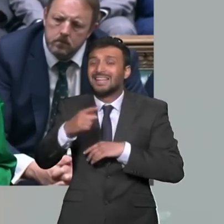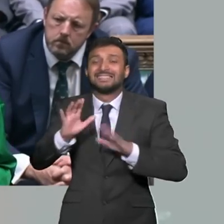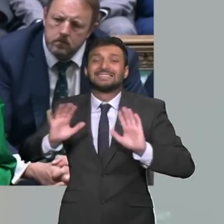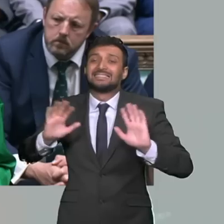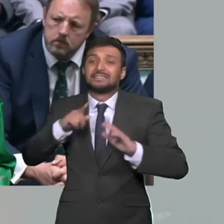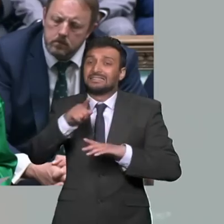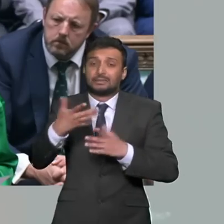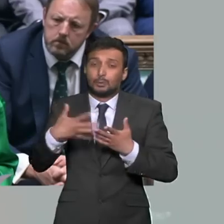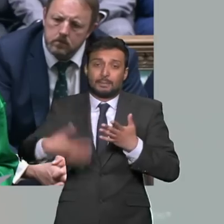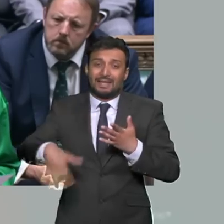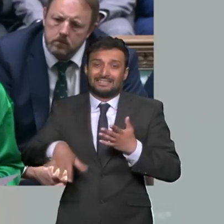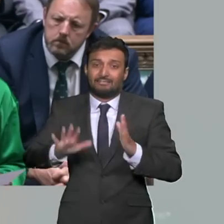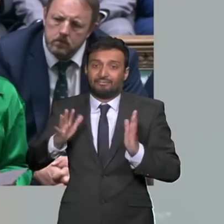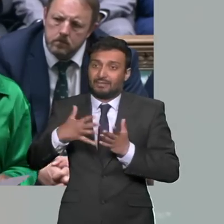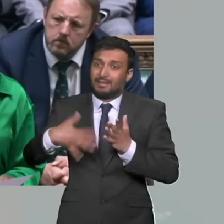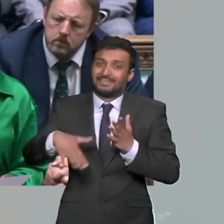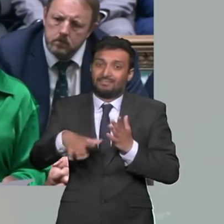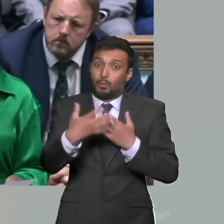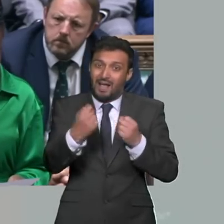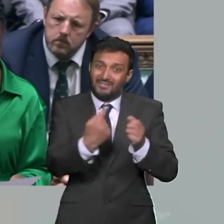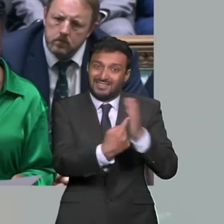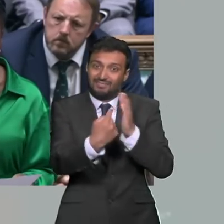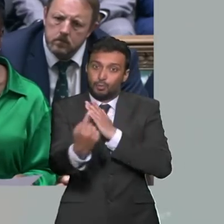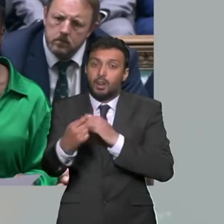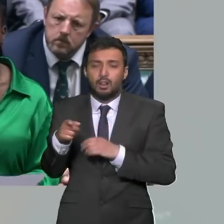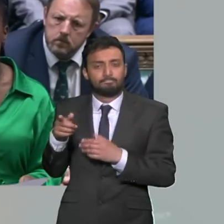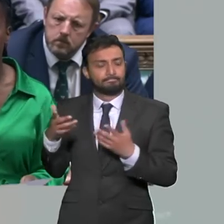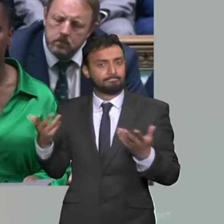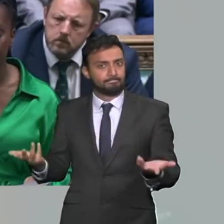Grenfell United said that that showed“cutting costs is more important than the value of